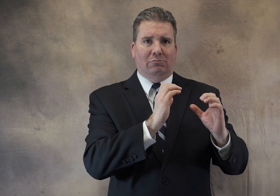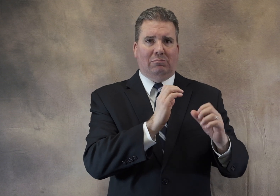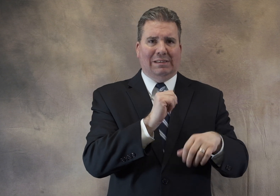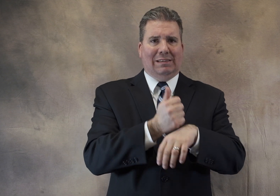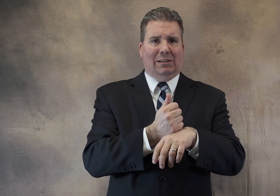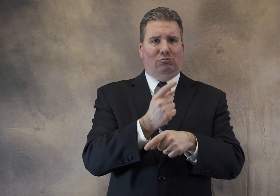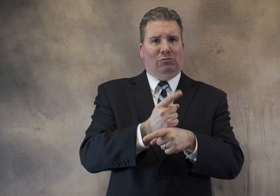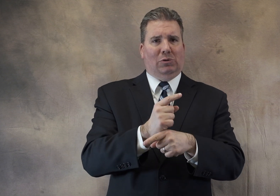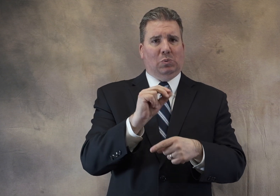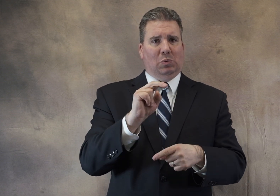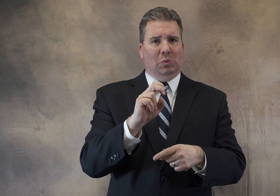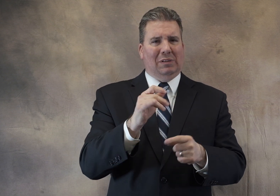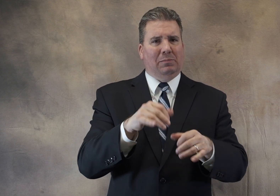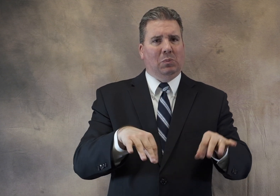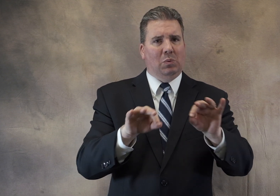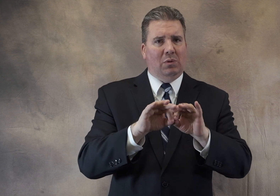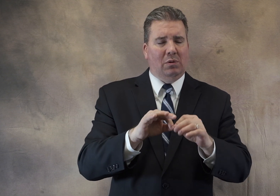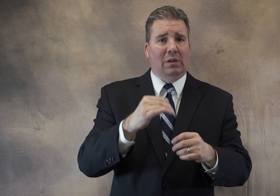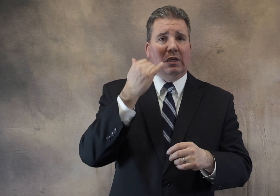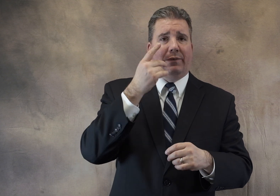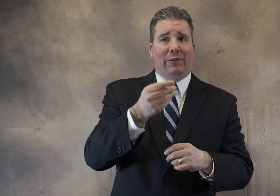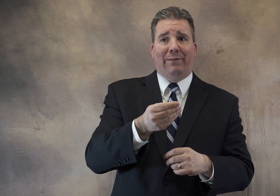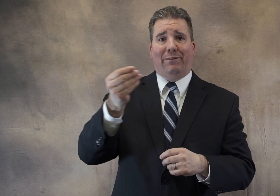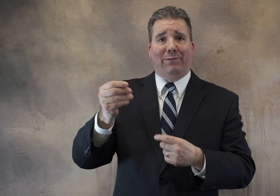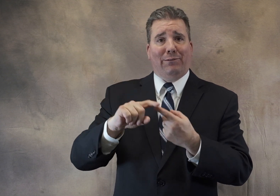safe and effective communication with law enforcement.